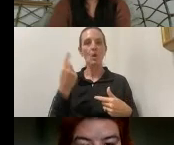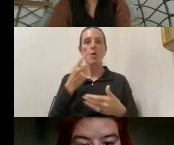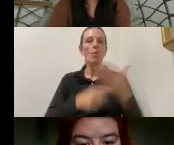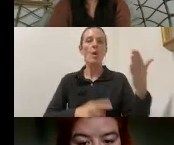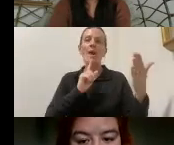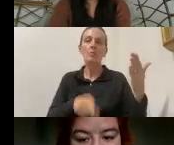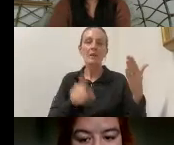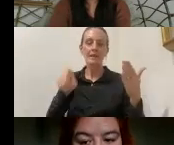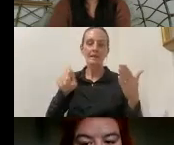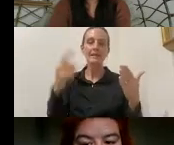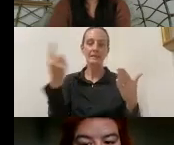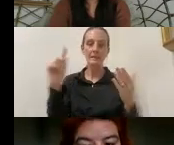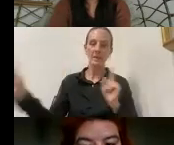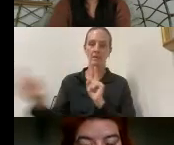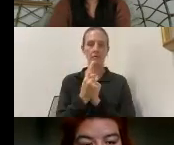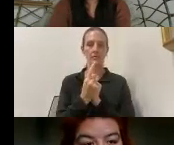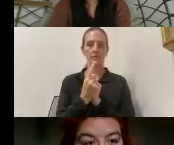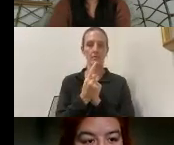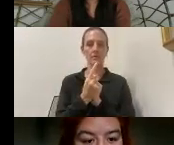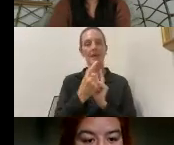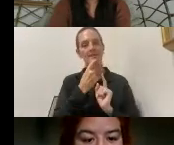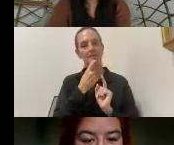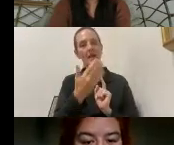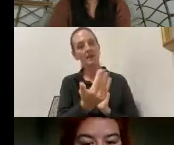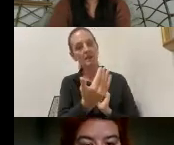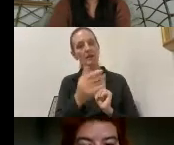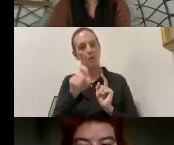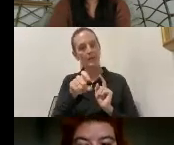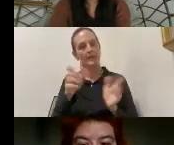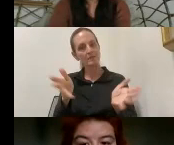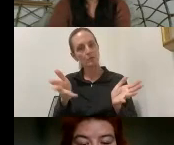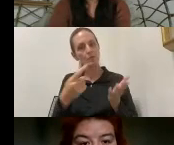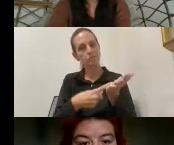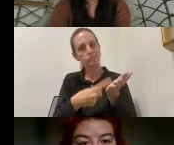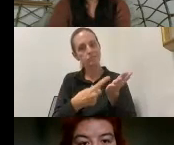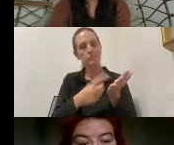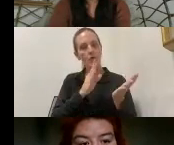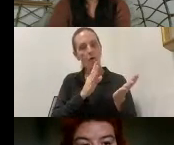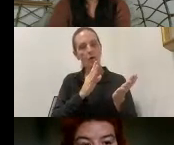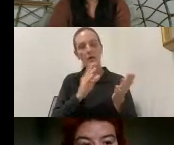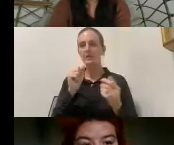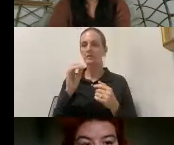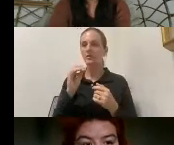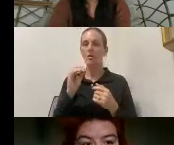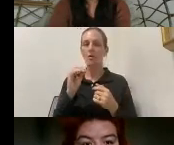do this, we can talk about this, so an appropriate start I think is just never leaving someone